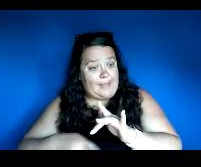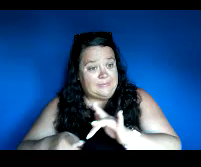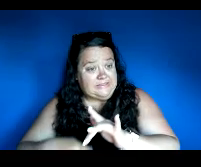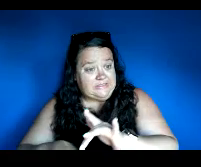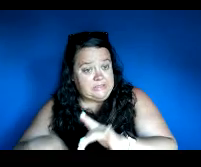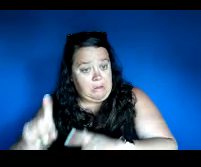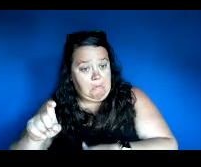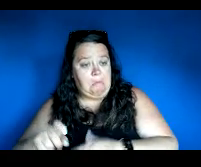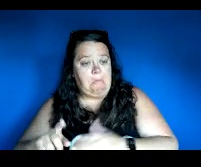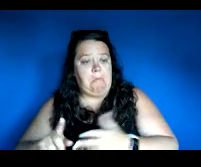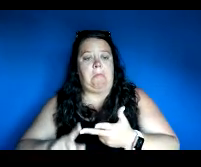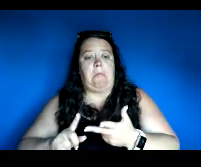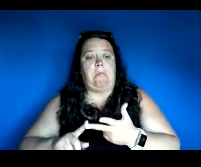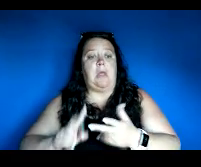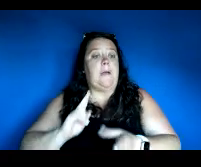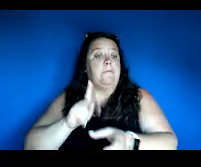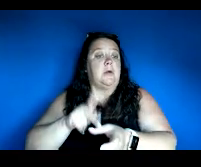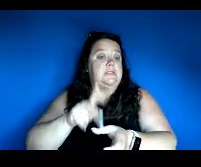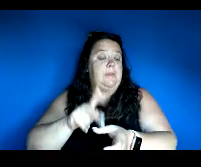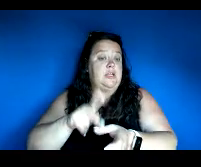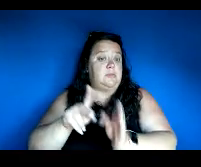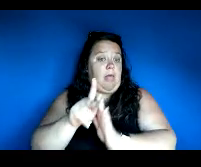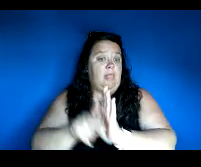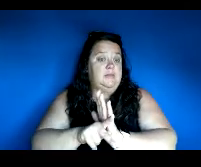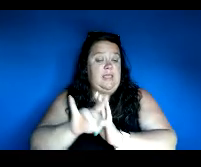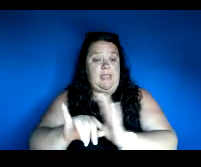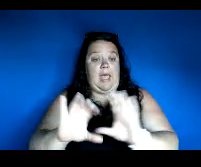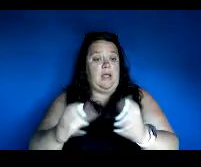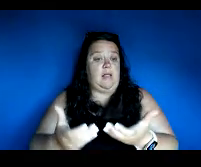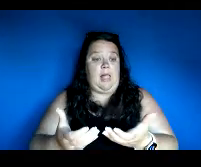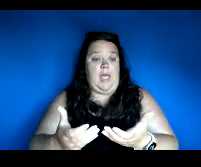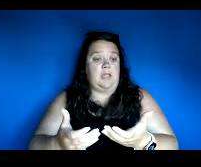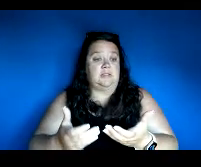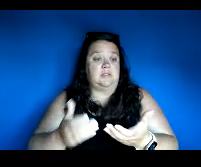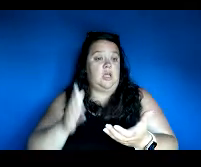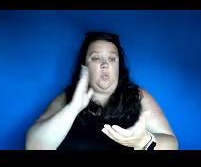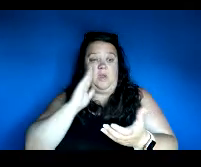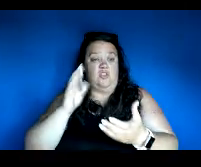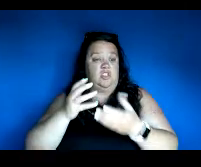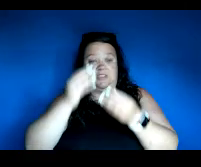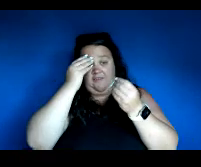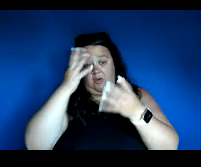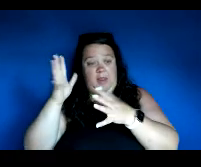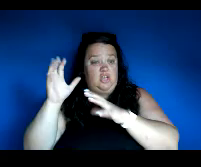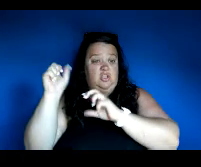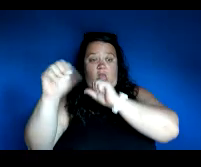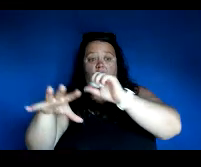what are the participation policies? Is the kind of class where you're just gonna, we're gonna throw a bunch of information at you, and you're just gonna absorb it on your own